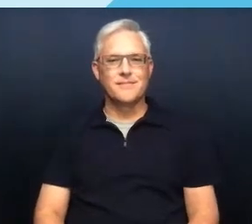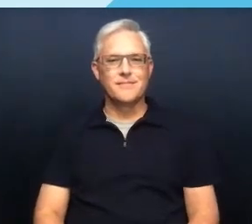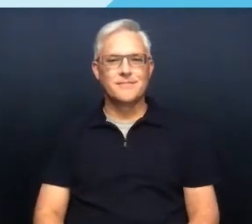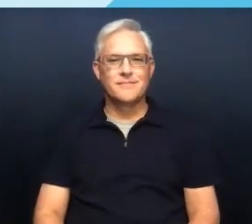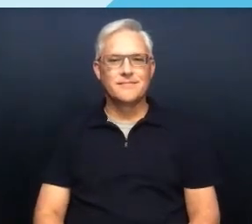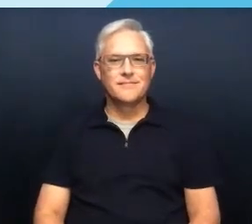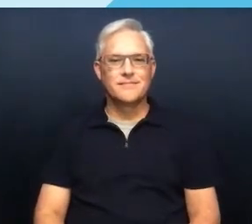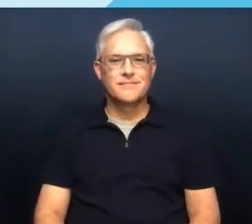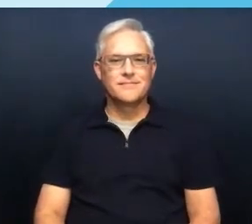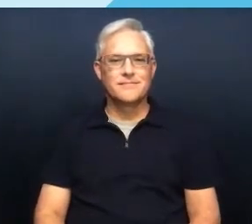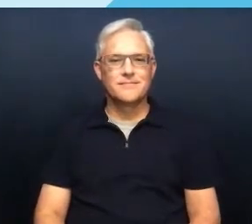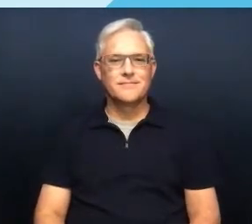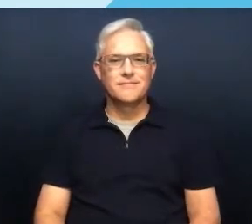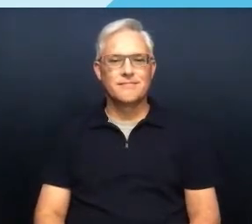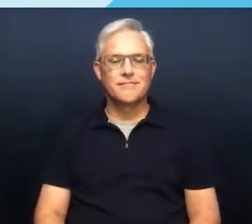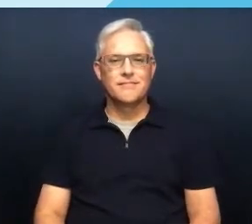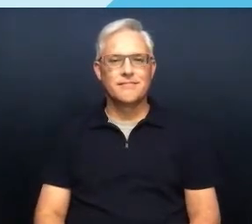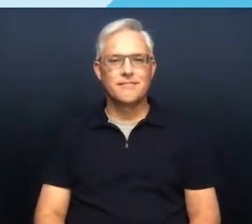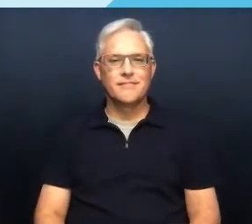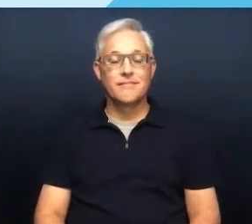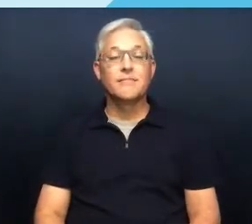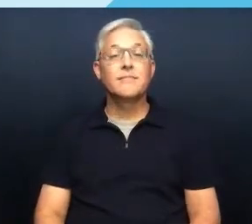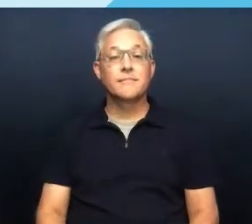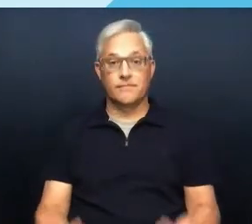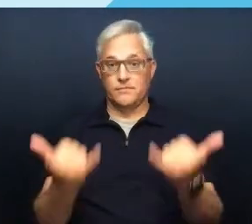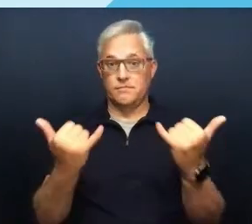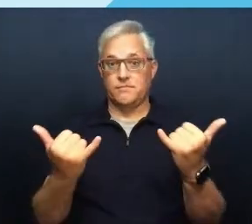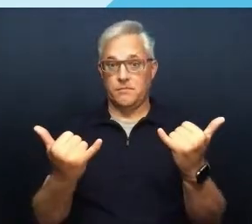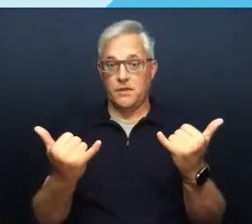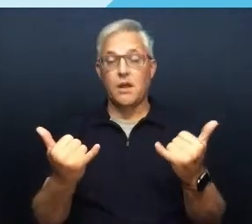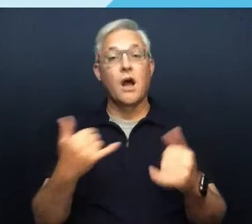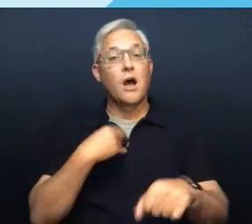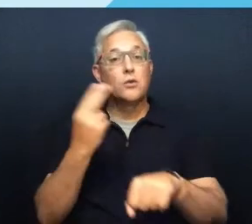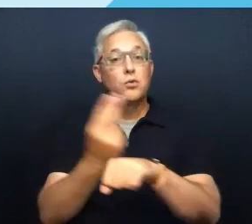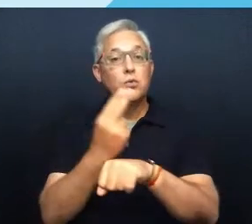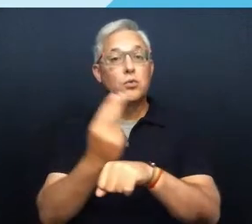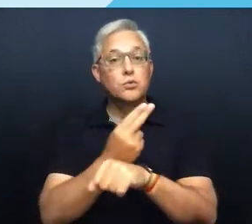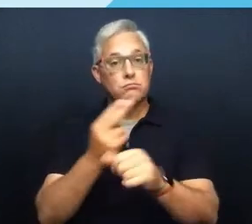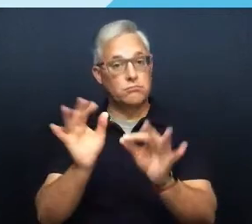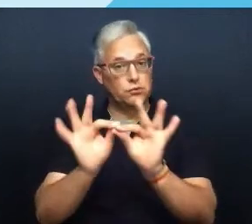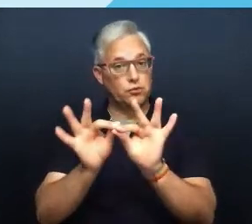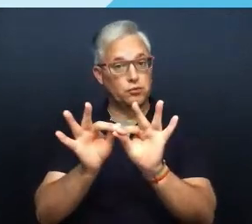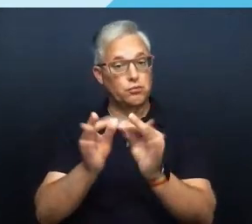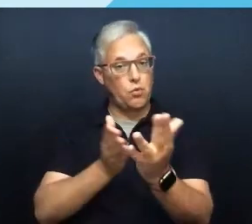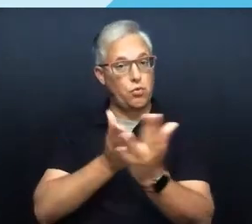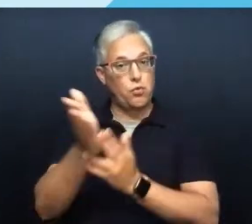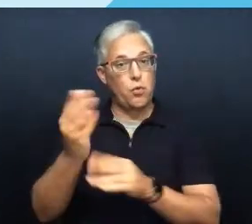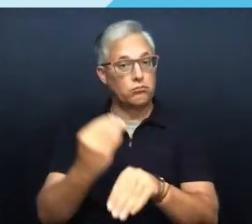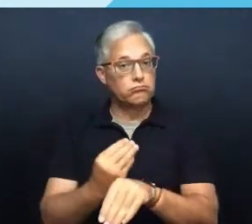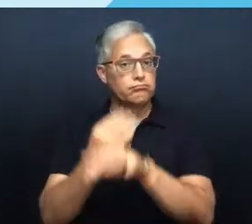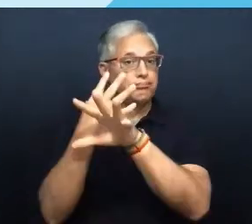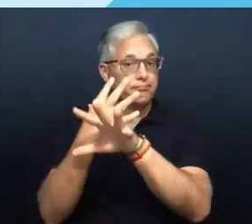And with current technologies, I actually use interpreters over video phone to have regular conversations.